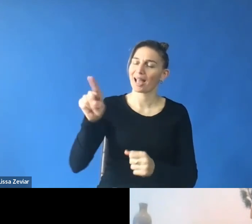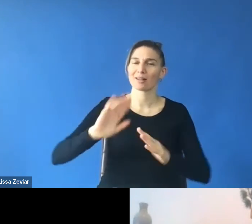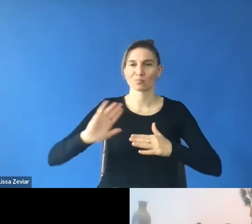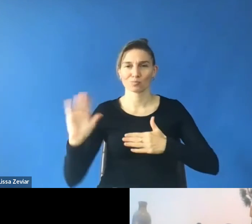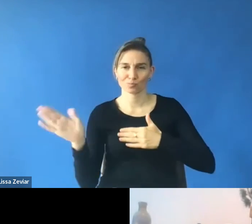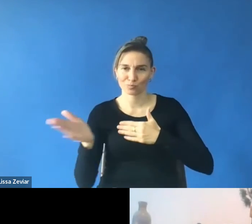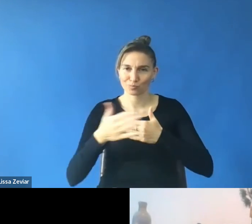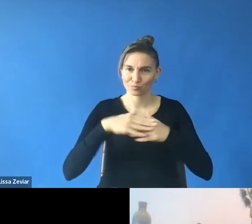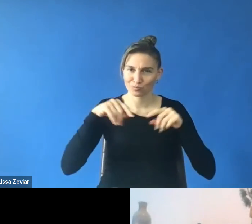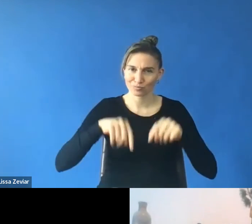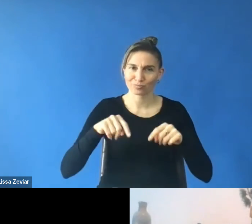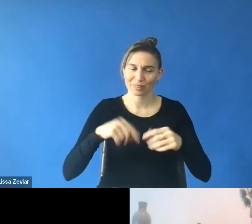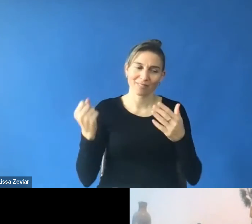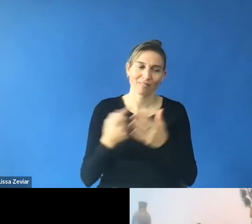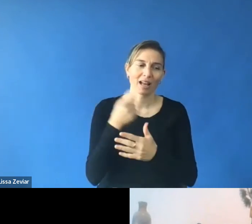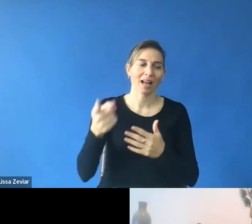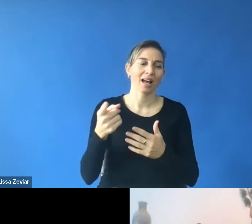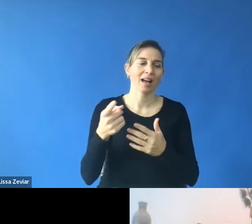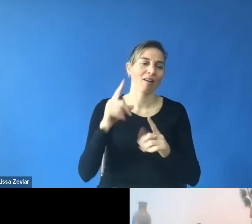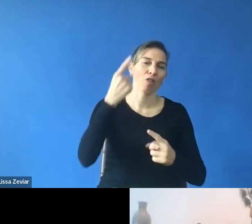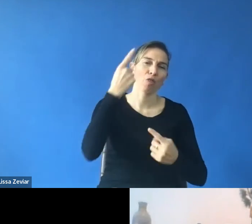with her thoughts and reflections what was achieved.